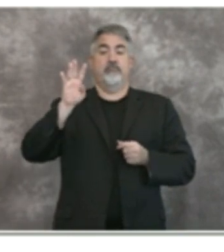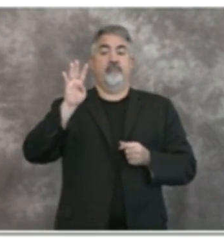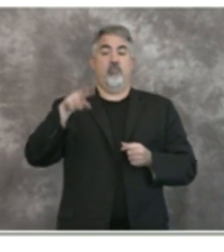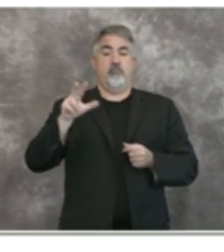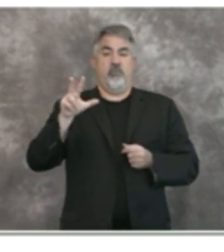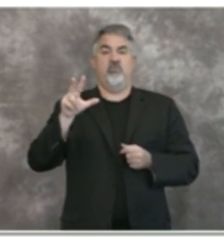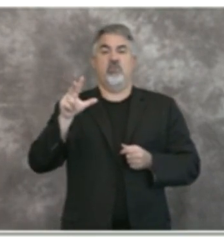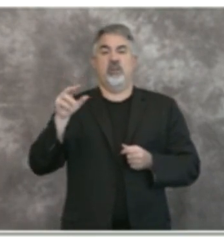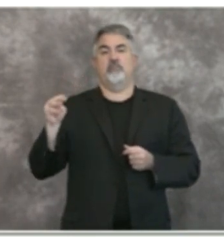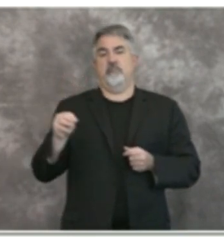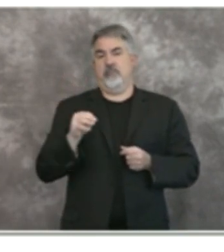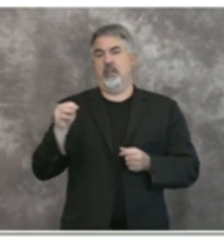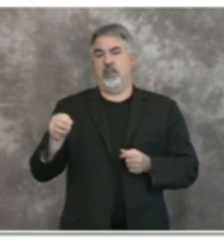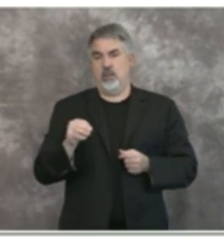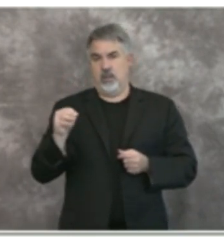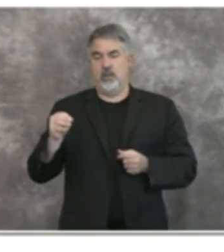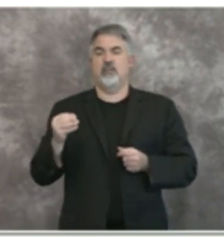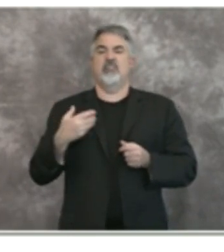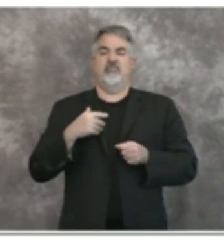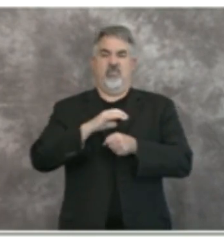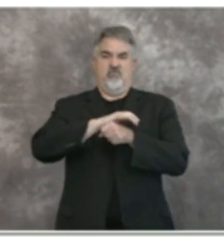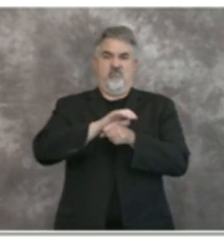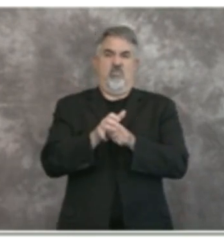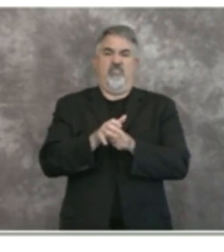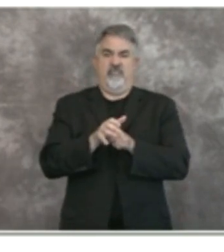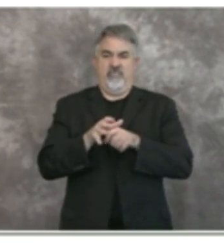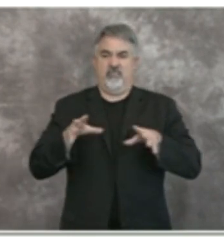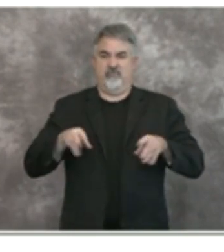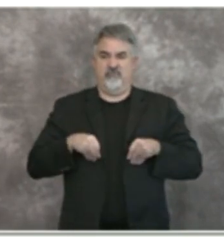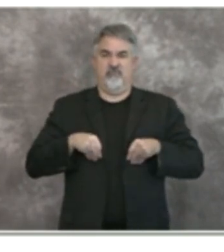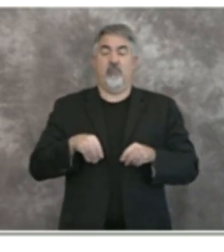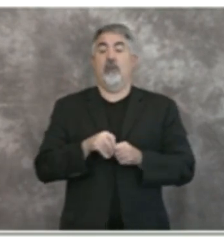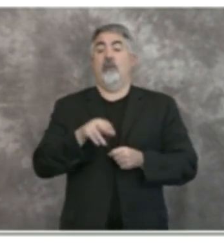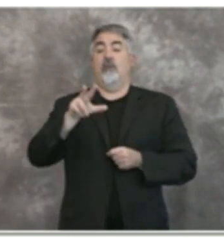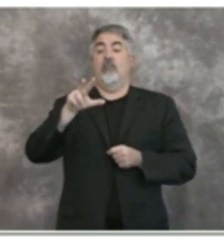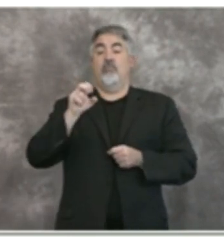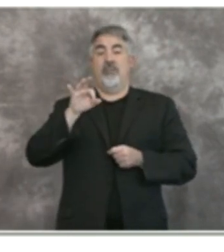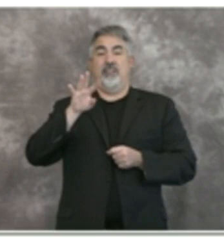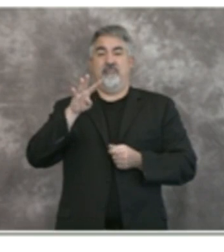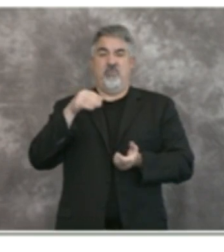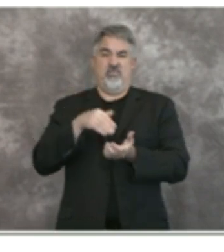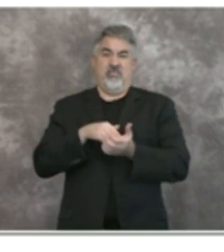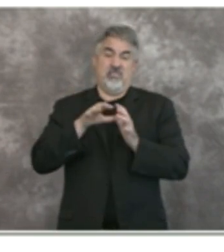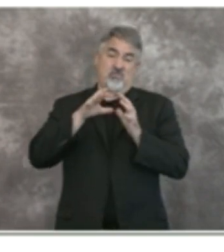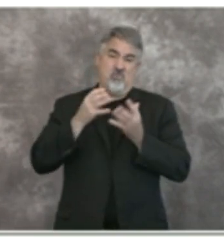THESE DATA WERE TAME TODAY AT AROUND NOON. GLOBALLY THERE OF